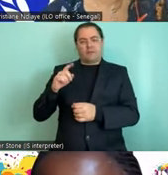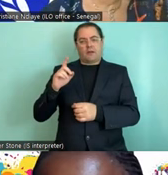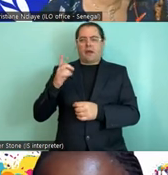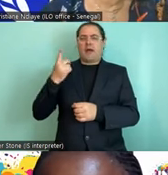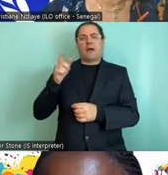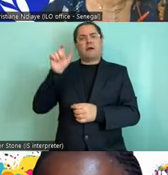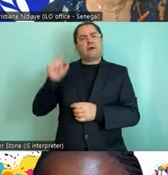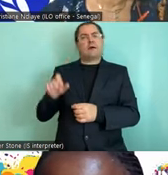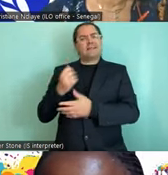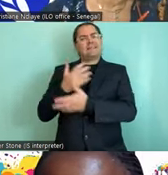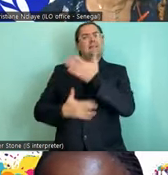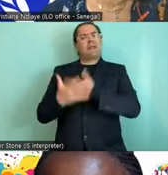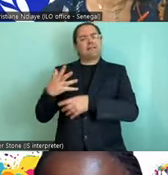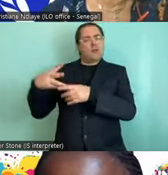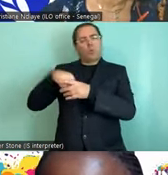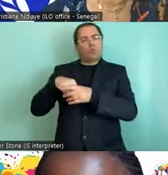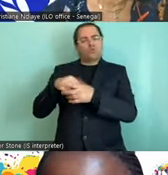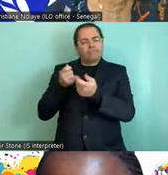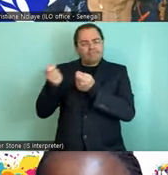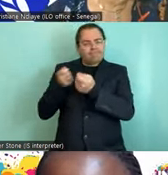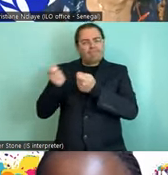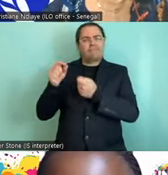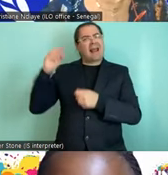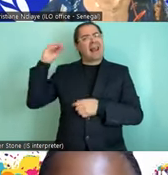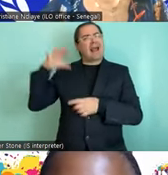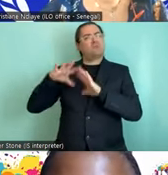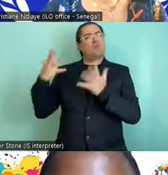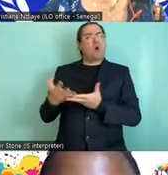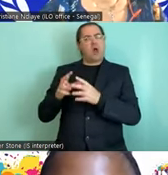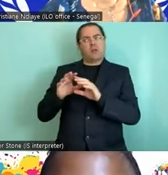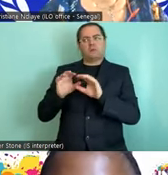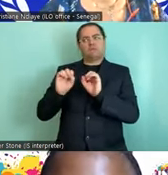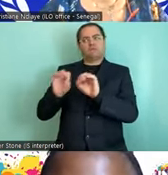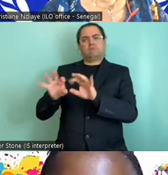disability inclusion facilitators for made for the world facilitating disability awareness